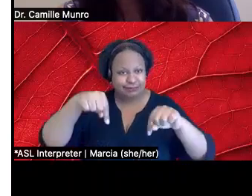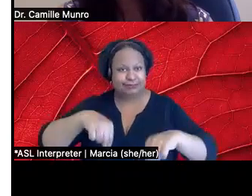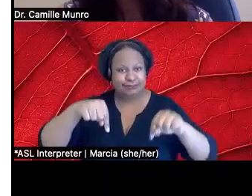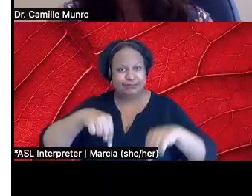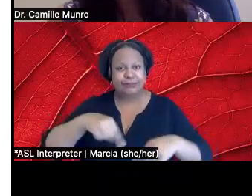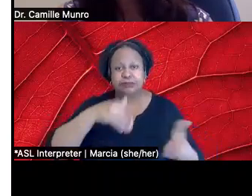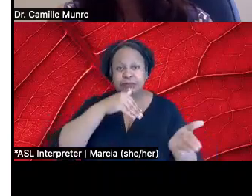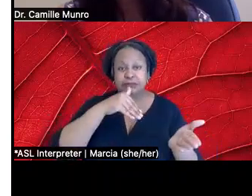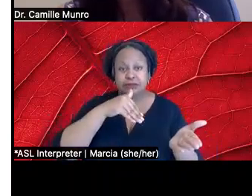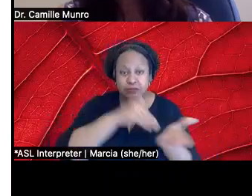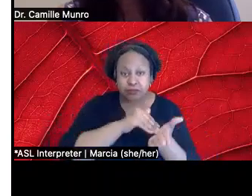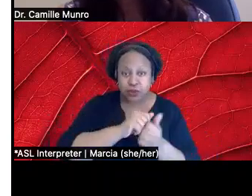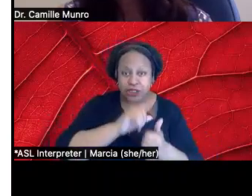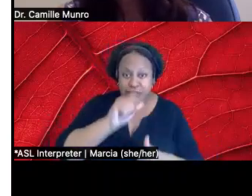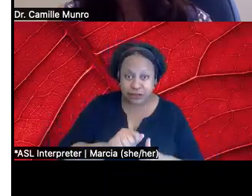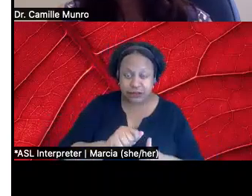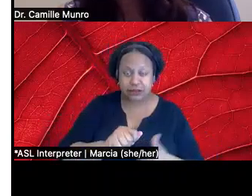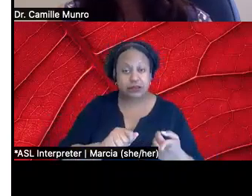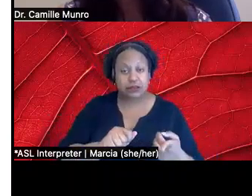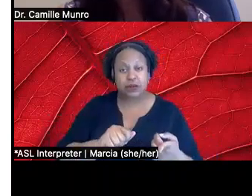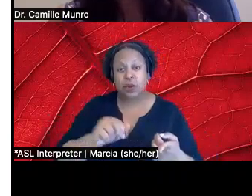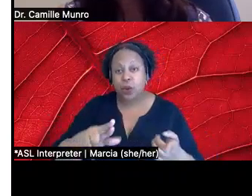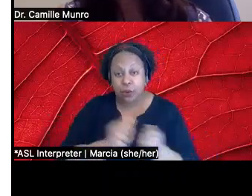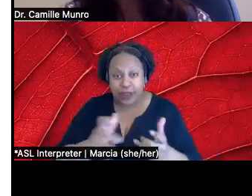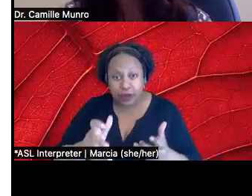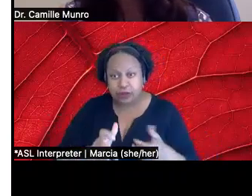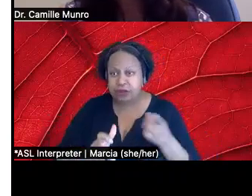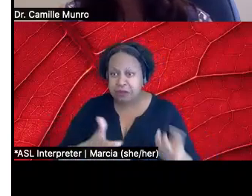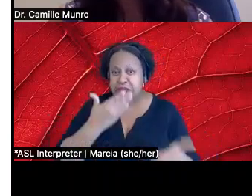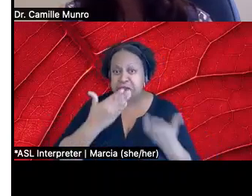I agree, you know, we've been educating people for decades.